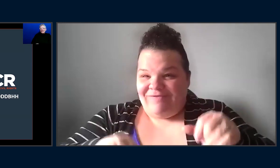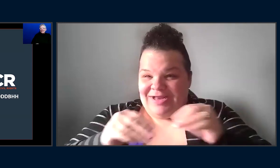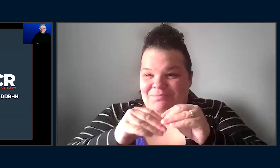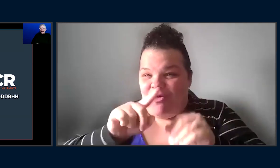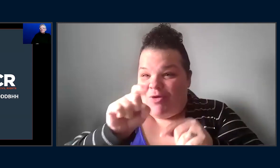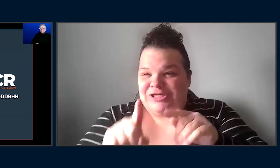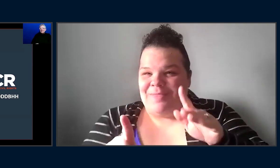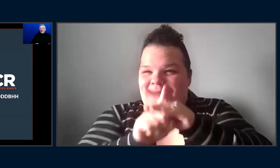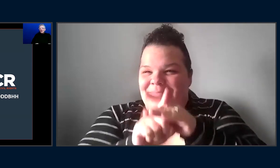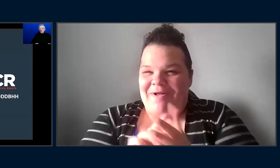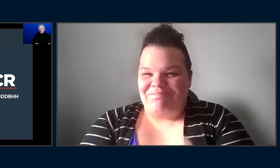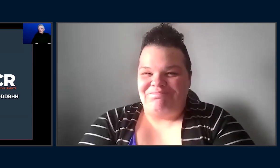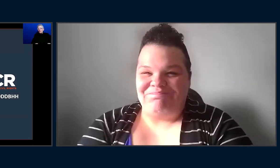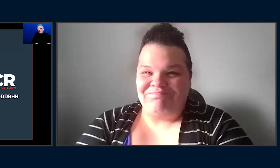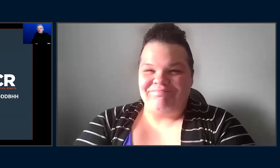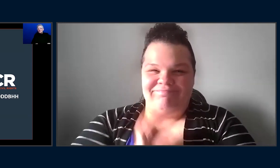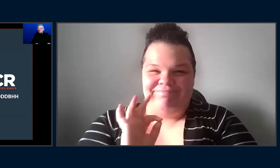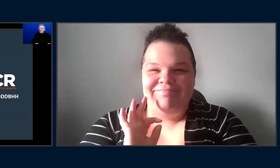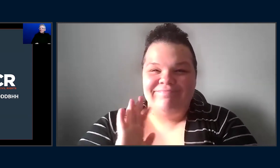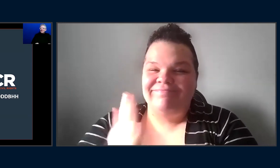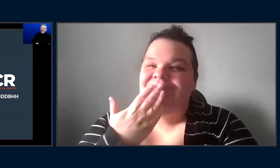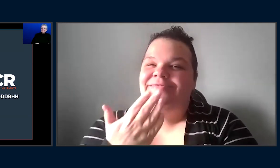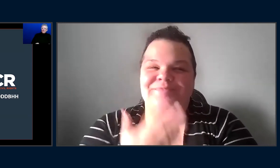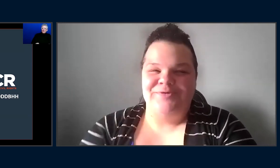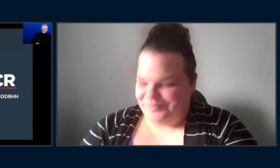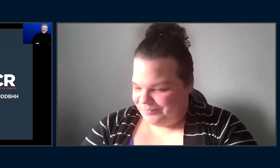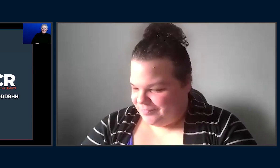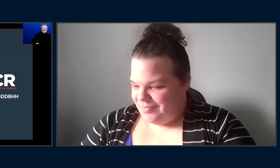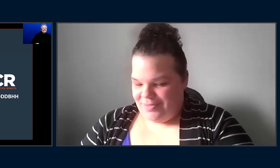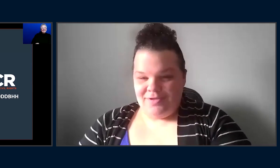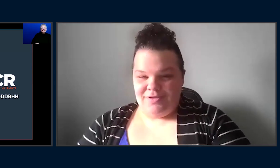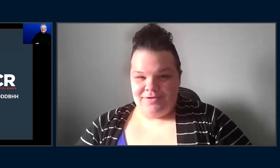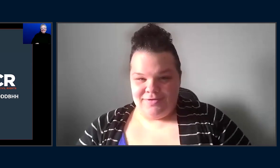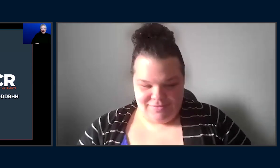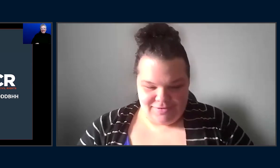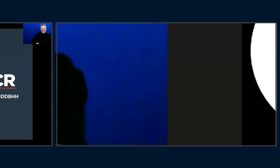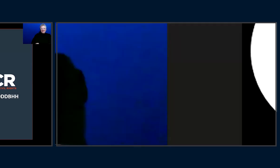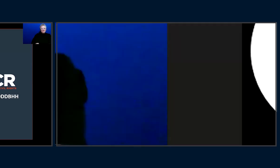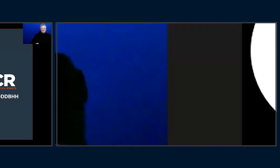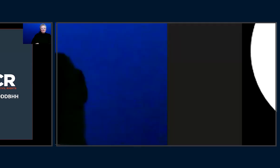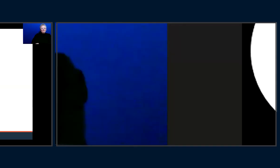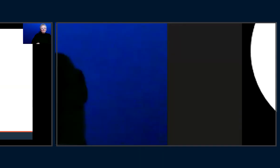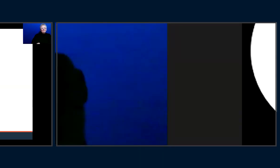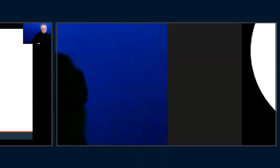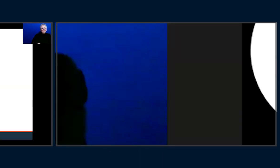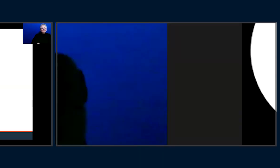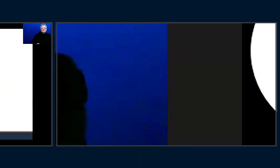for your time today. I really appreciate it and I will stay and if there are any more questions, I'm happy to answer those at the end. Thanks again.